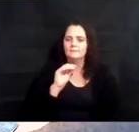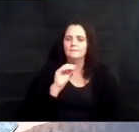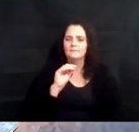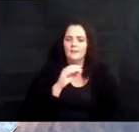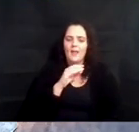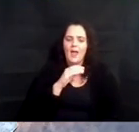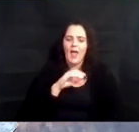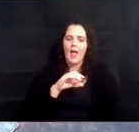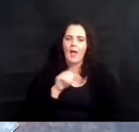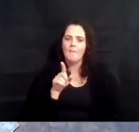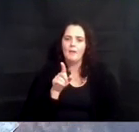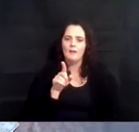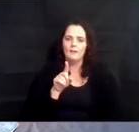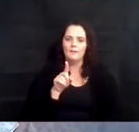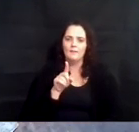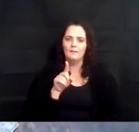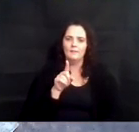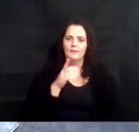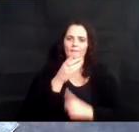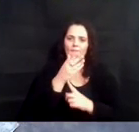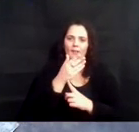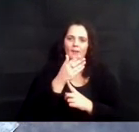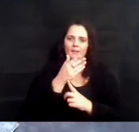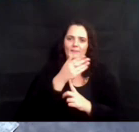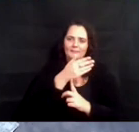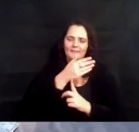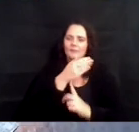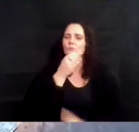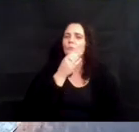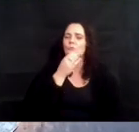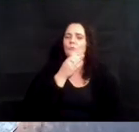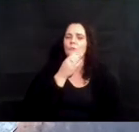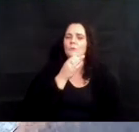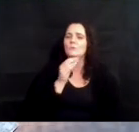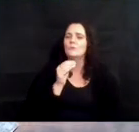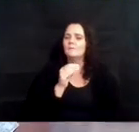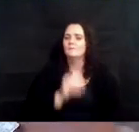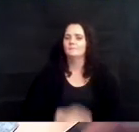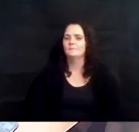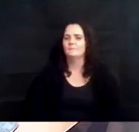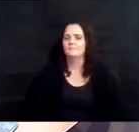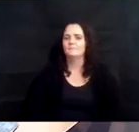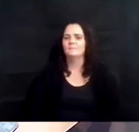slightly and move the banner slightly and the thread should enable you to move